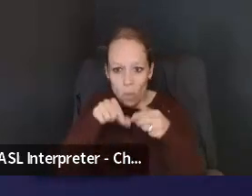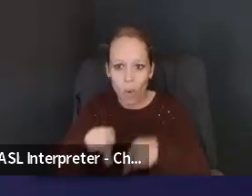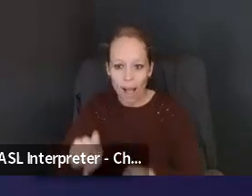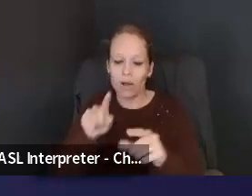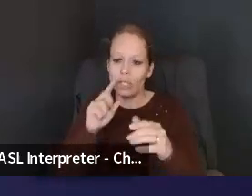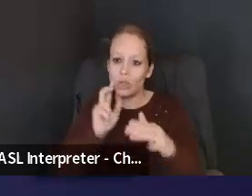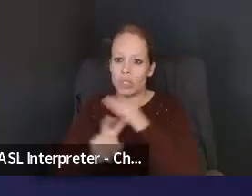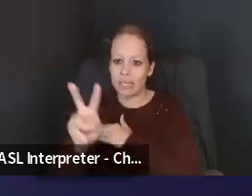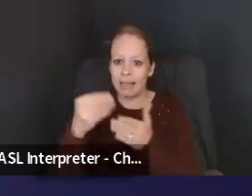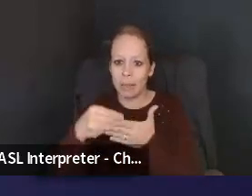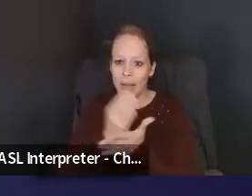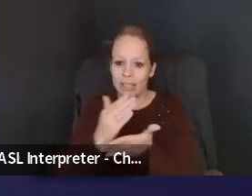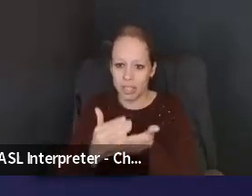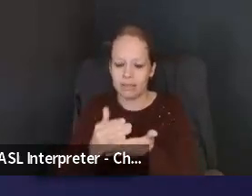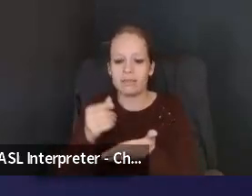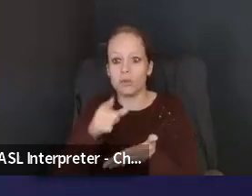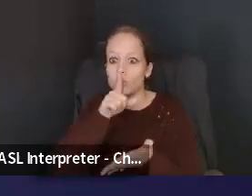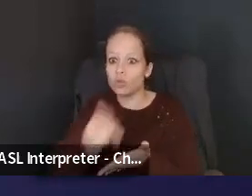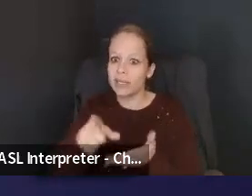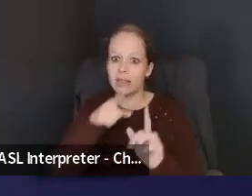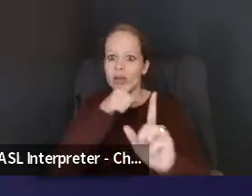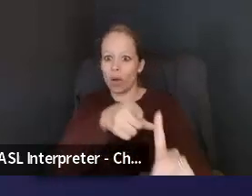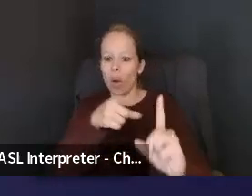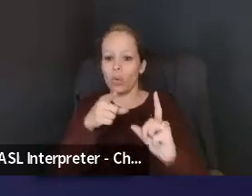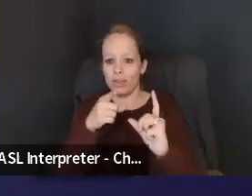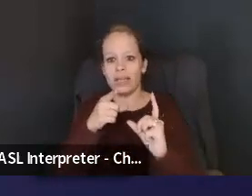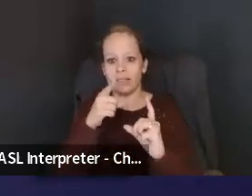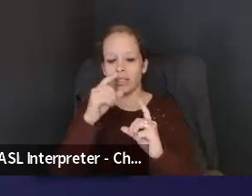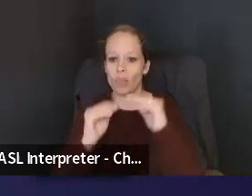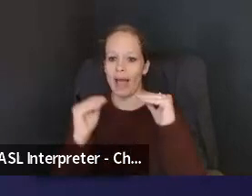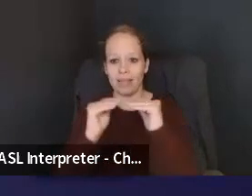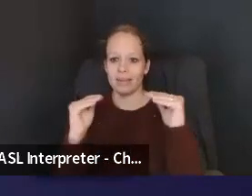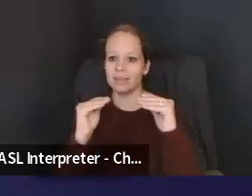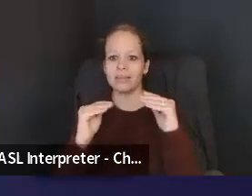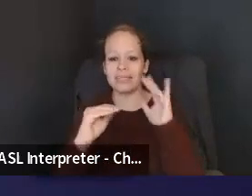the budget that will zero out at the end of each year. It never comes out exactly zero to Dr